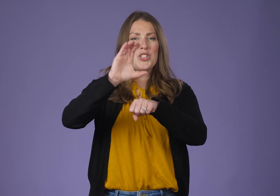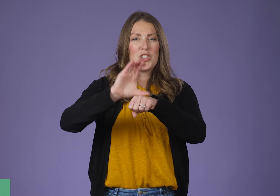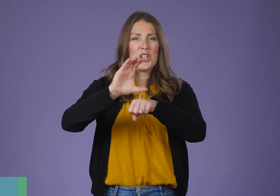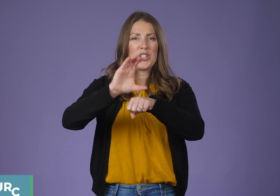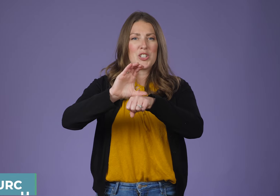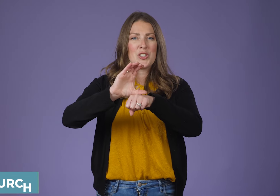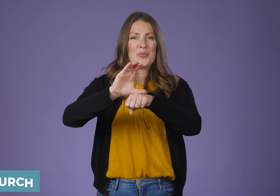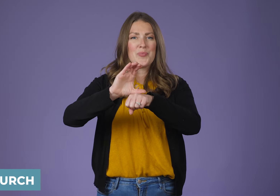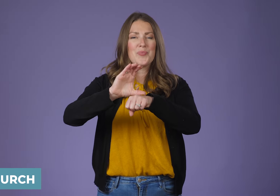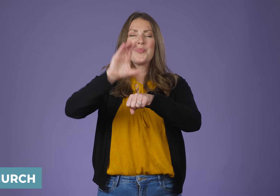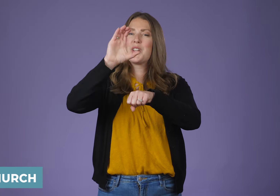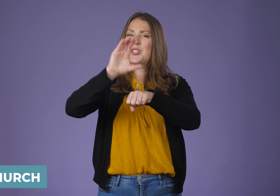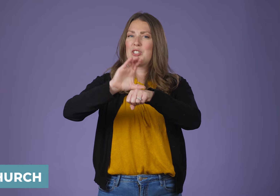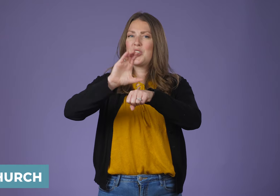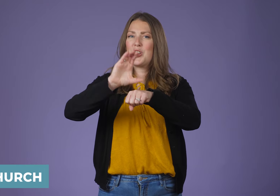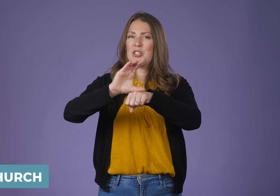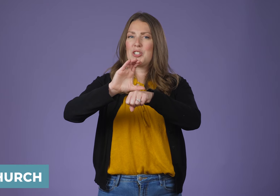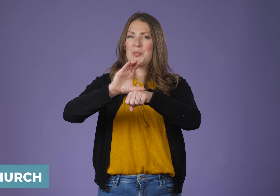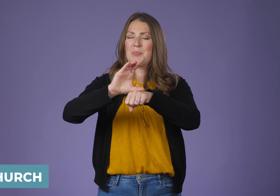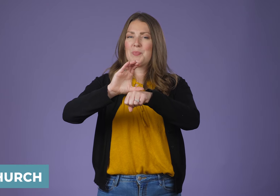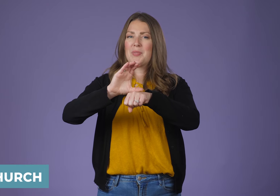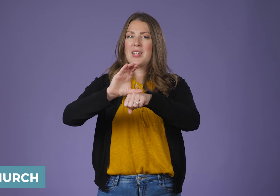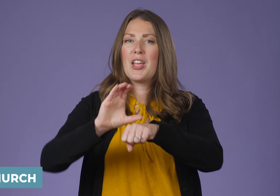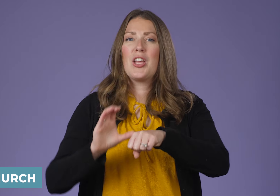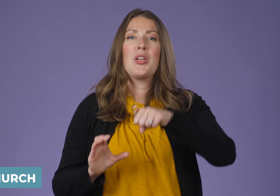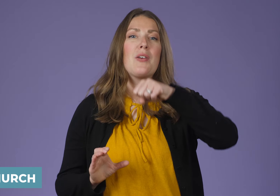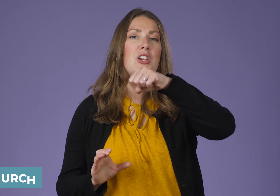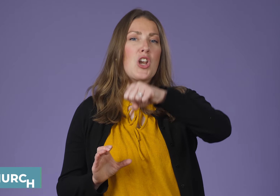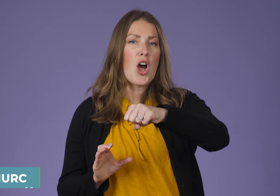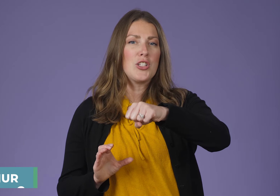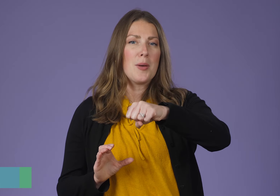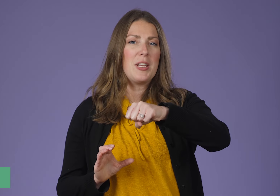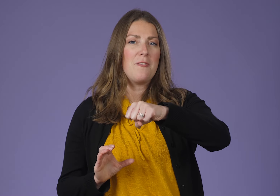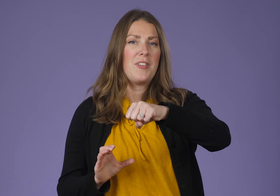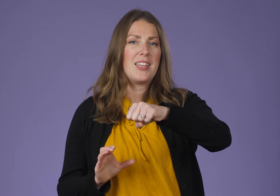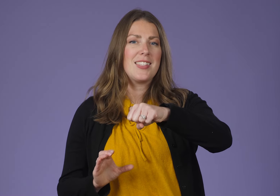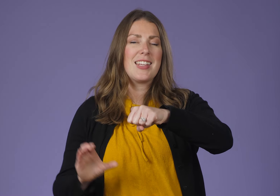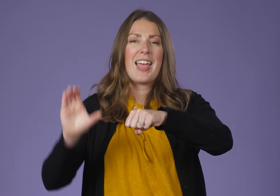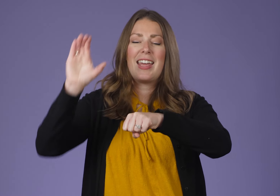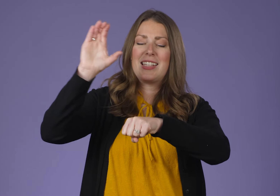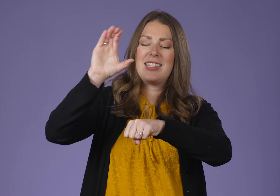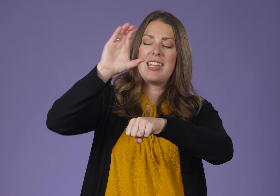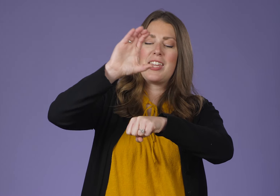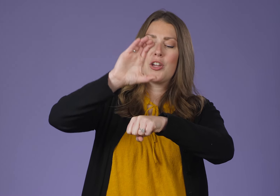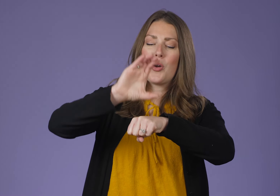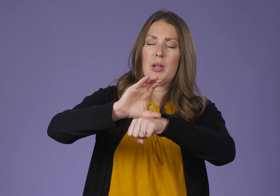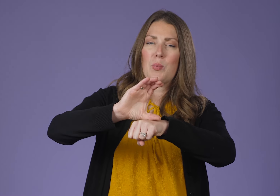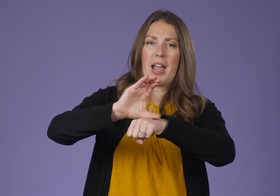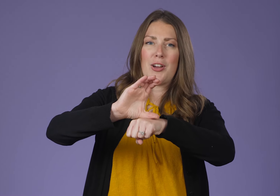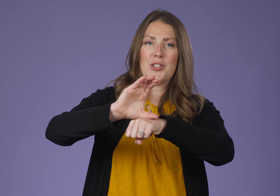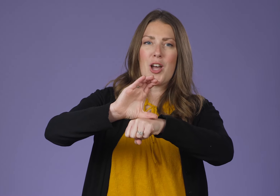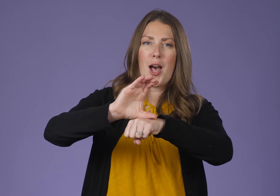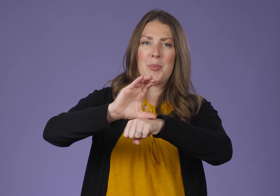church. Church. You have a non-dominant fist and a C going right on top.